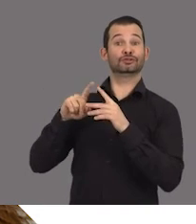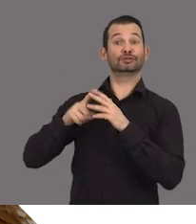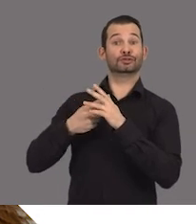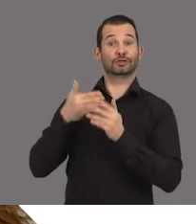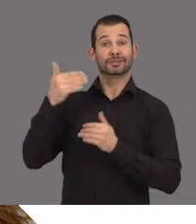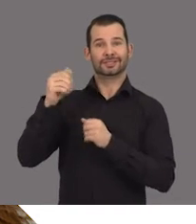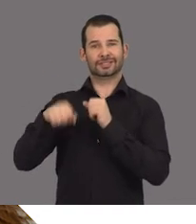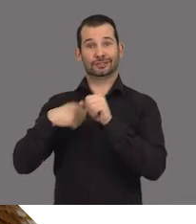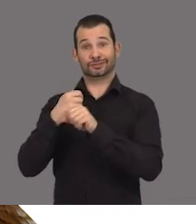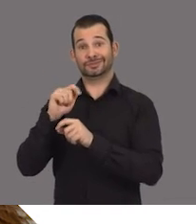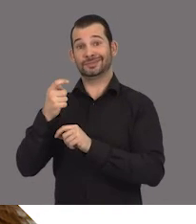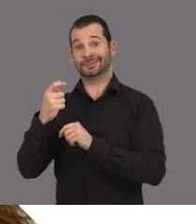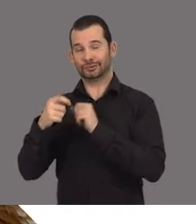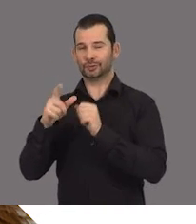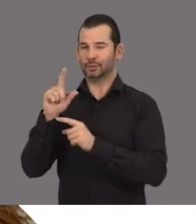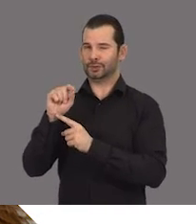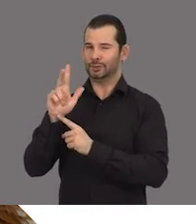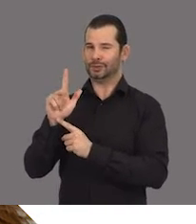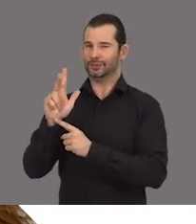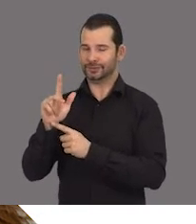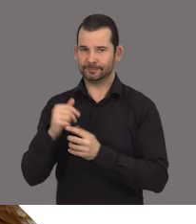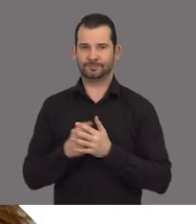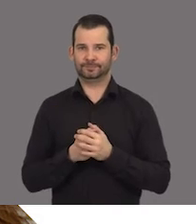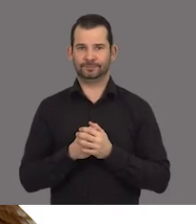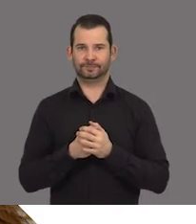If you are eligible, you can claim this credit for certain